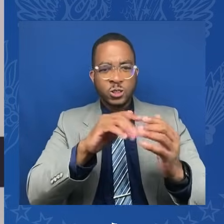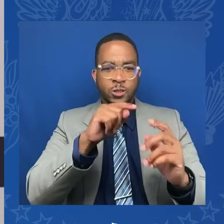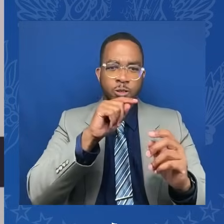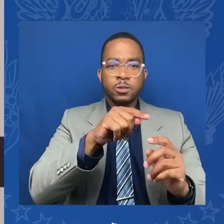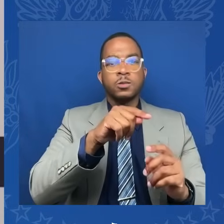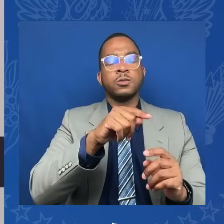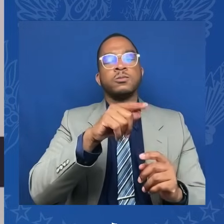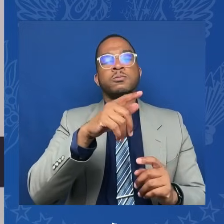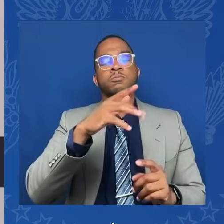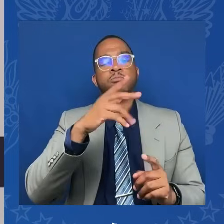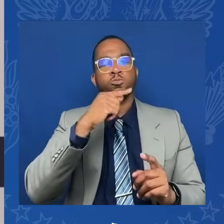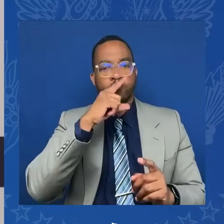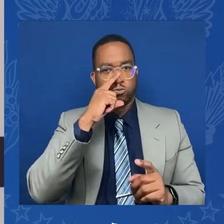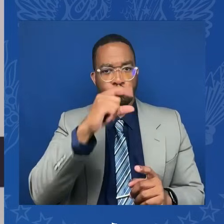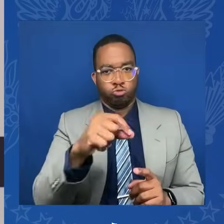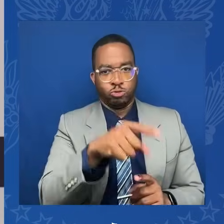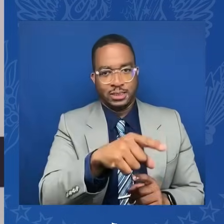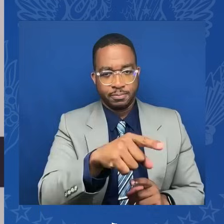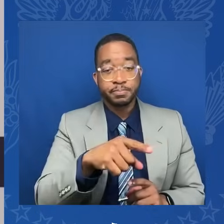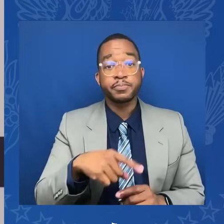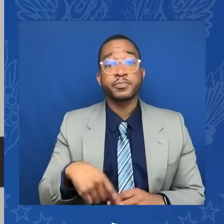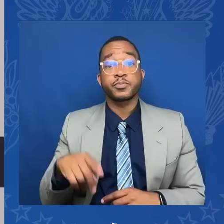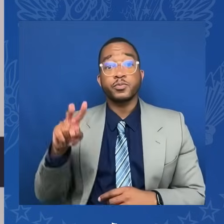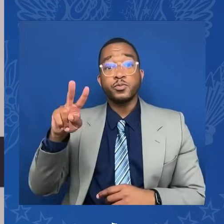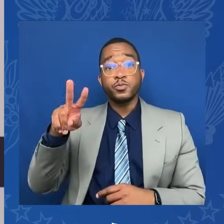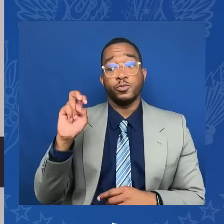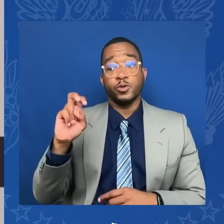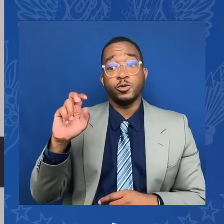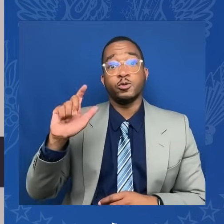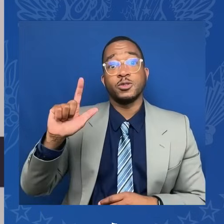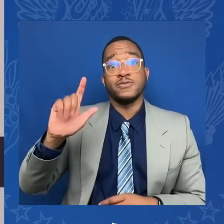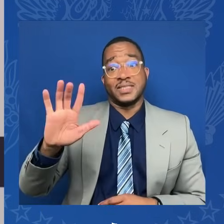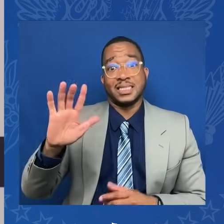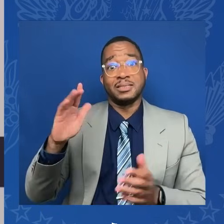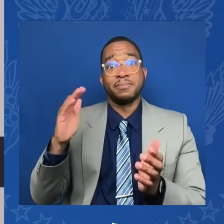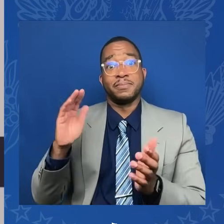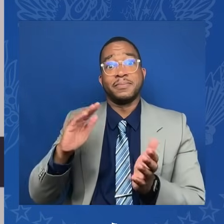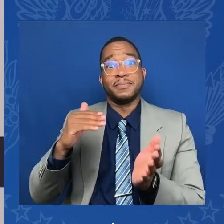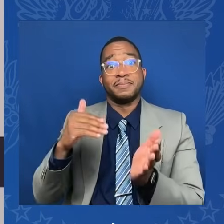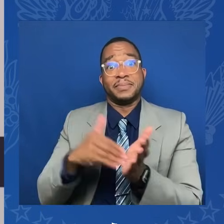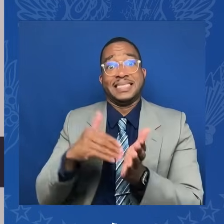in new security assistance to Ukraine. And it's the sixth package we've provided